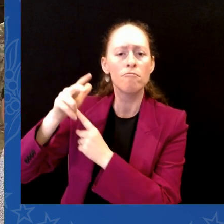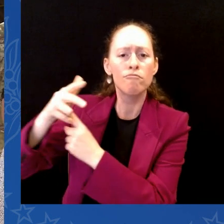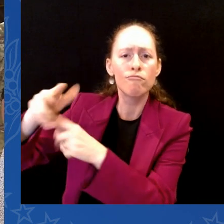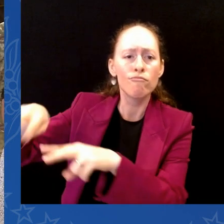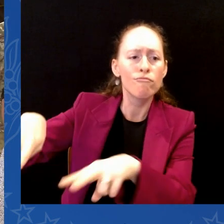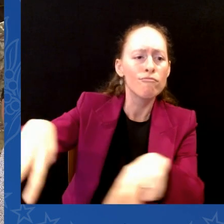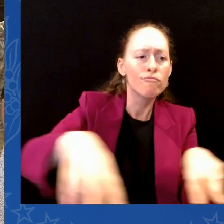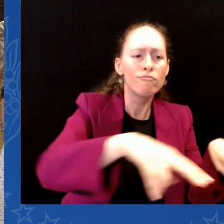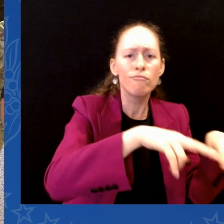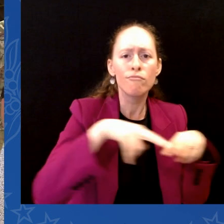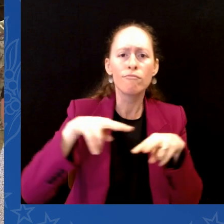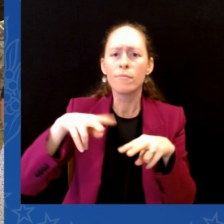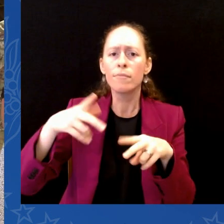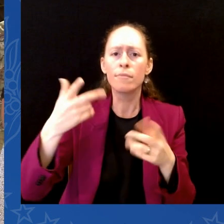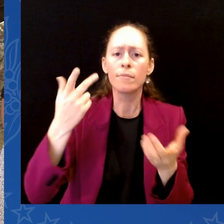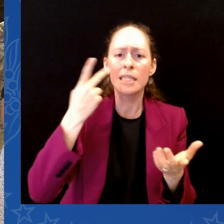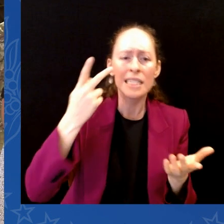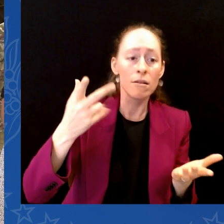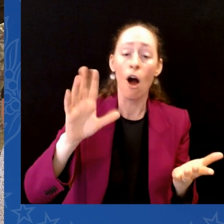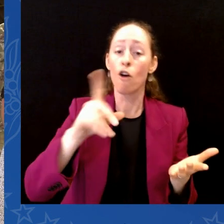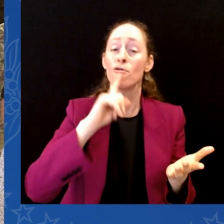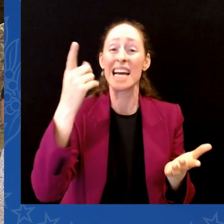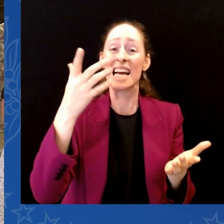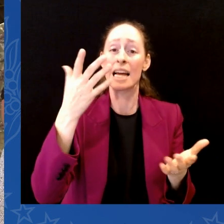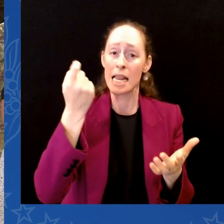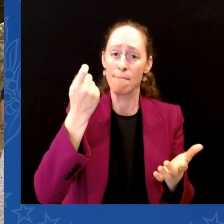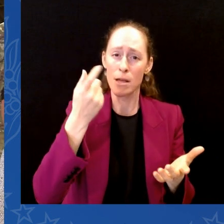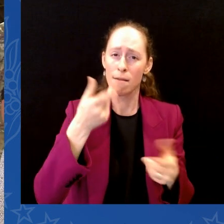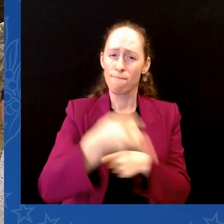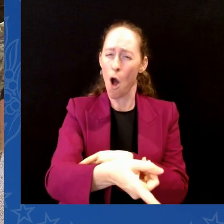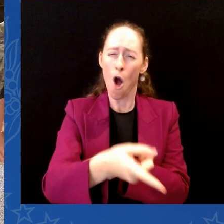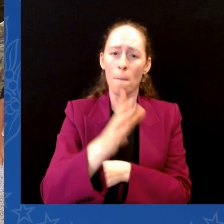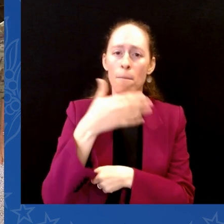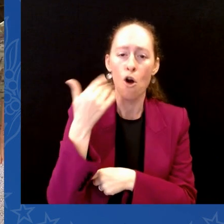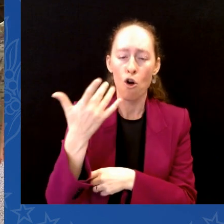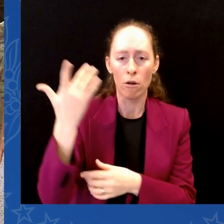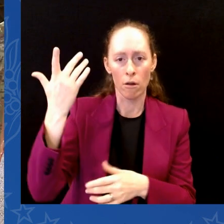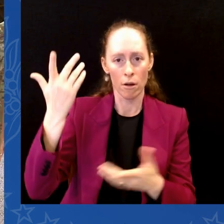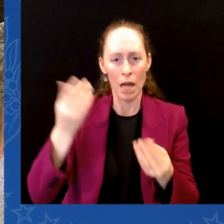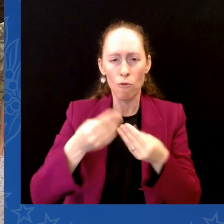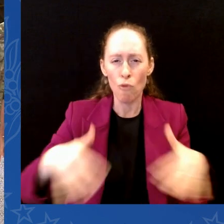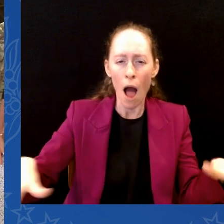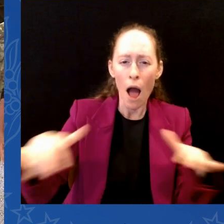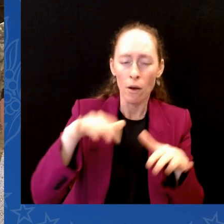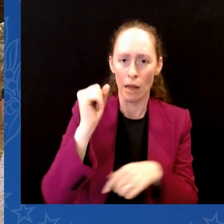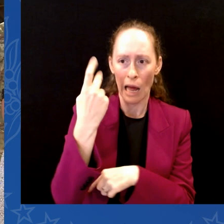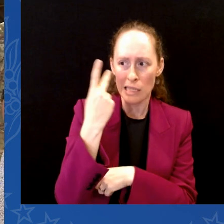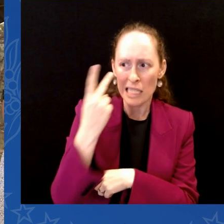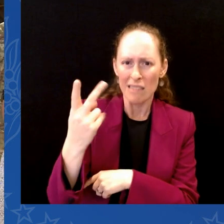and you see concrete utility poles sawed off right in half, massive power lines everywhere,